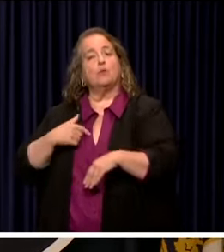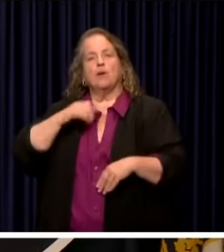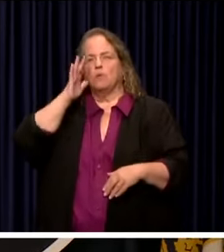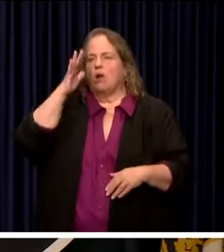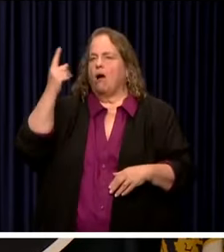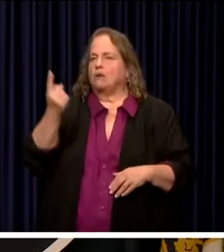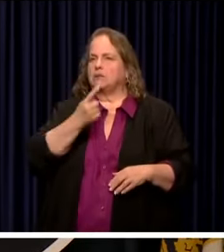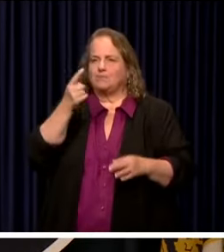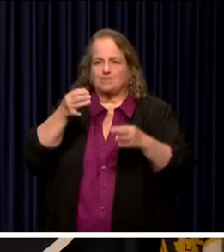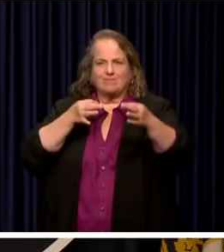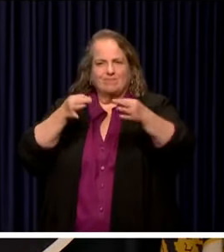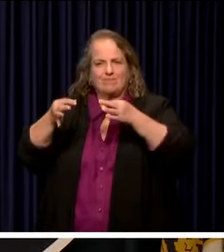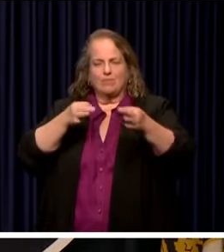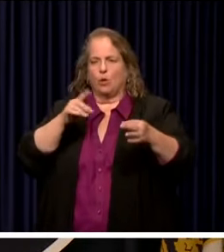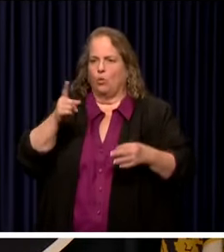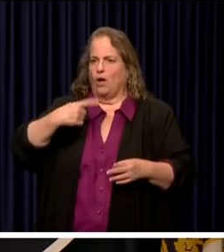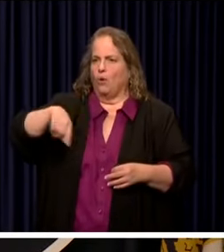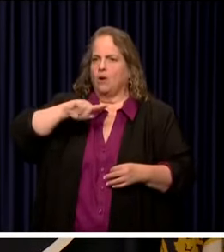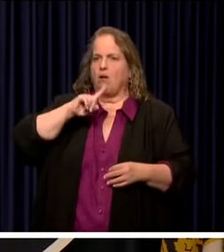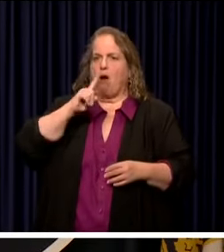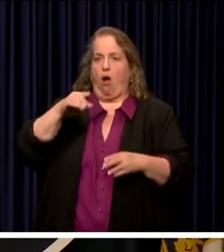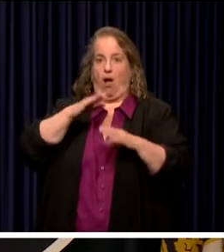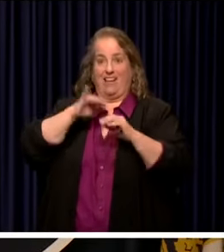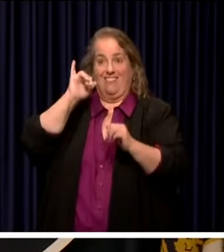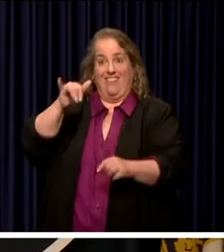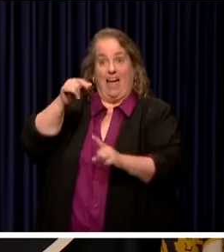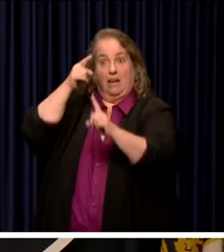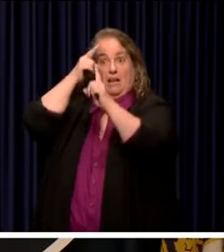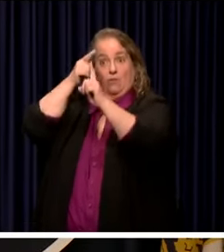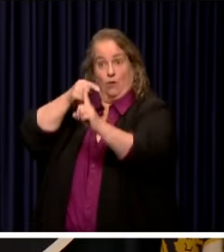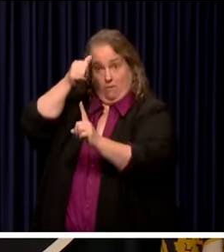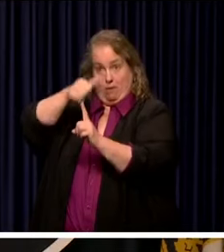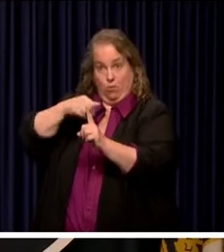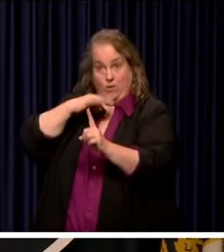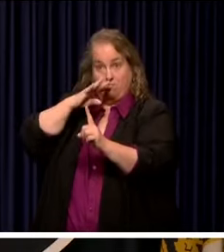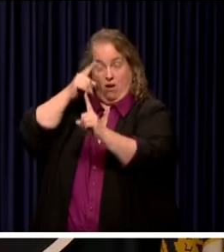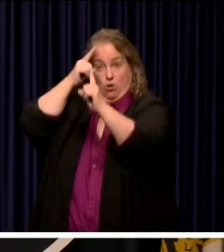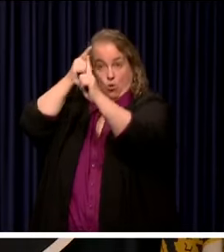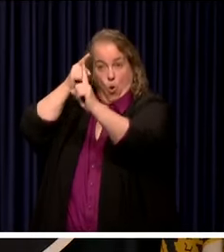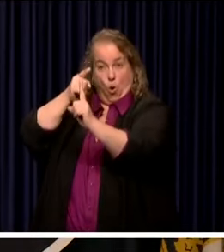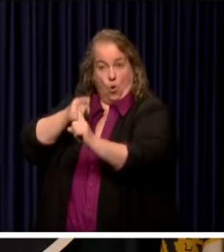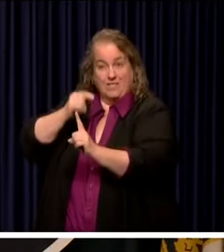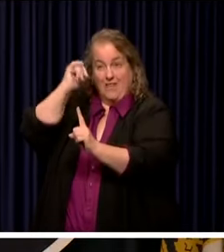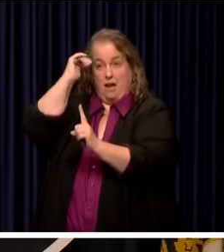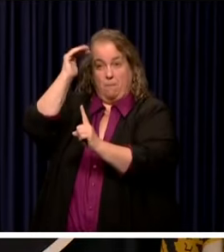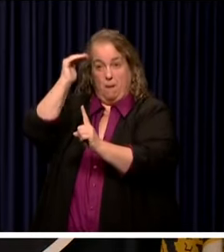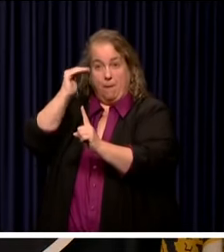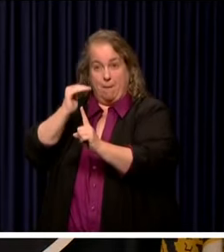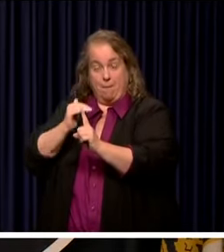DECREASING. THAT'S THE NUMBER AND RATE OF NEW CASES. REMEMBER, THIS ISN'T OUR GUIDANCE.